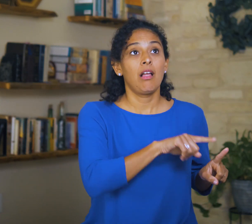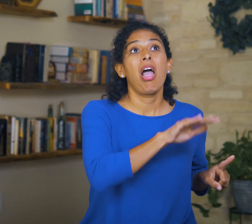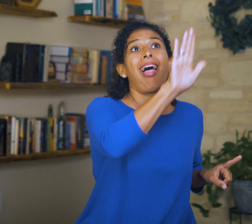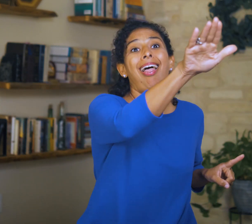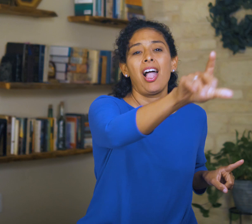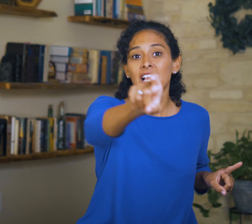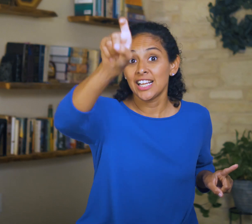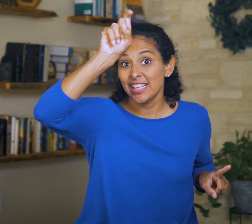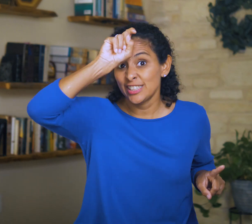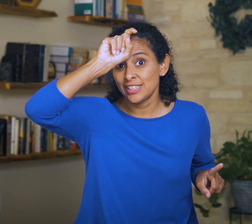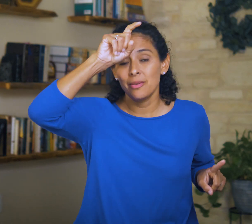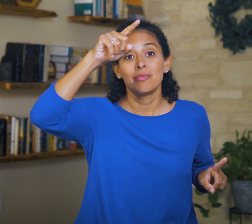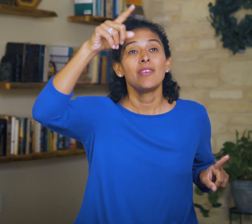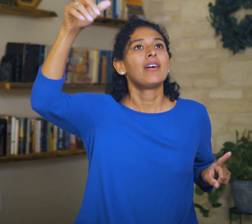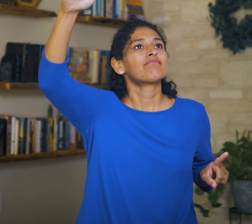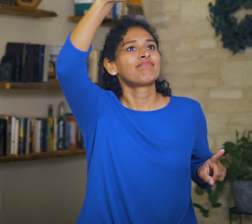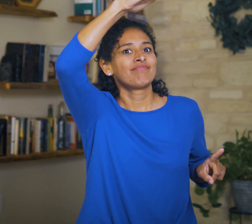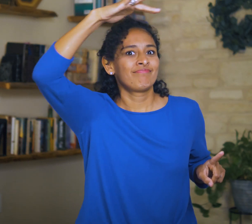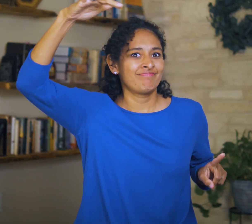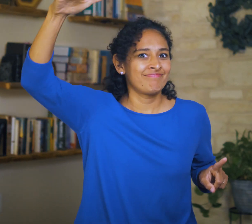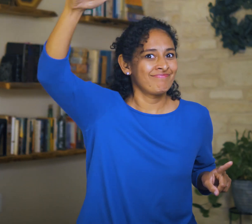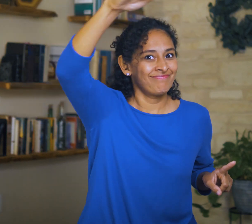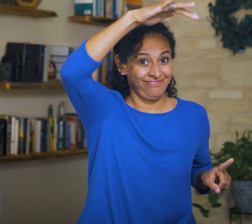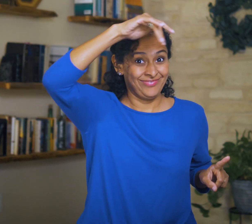Egypt—who happens to fly overhead.